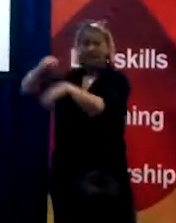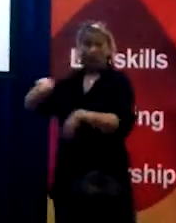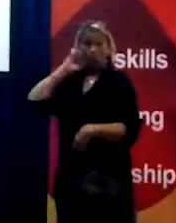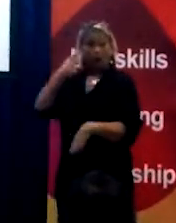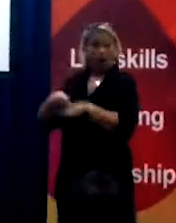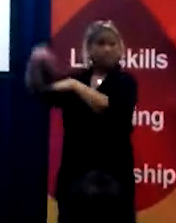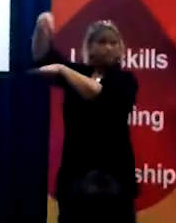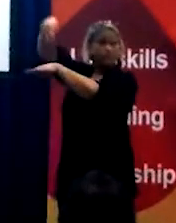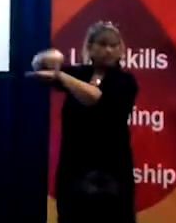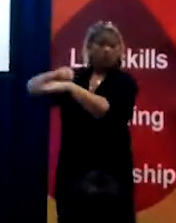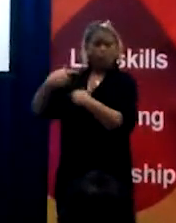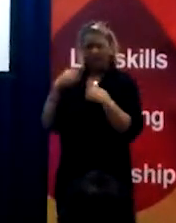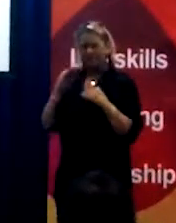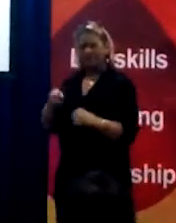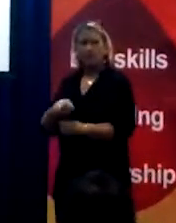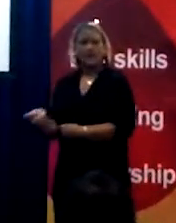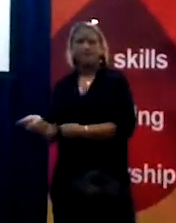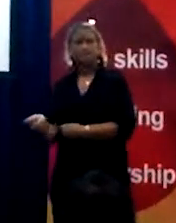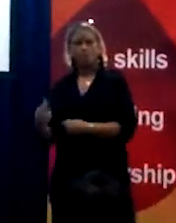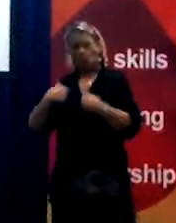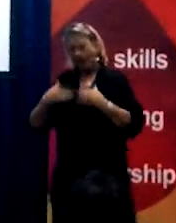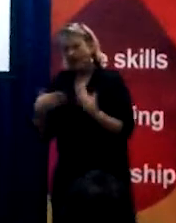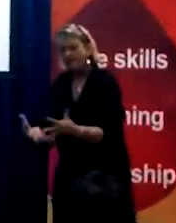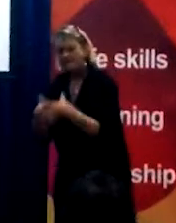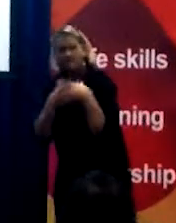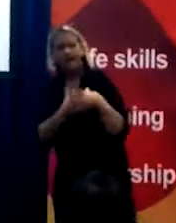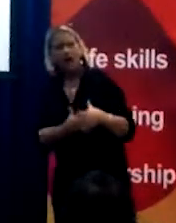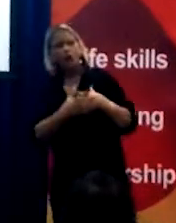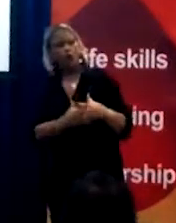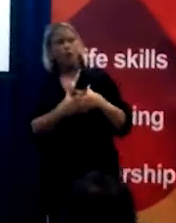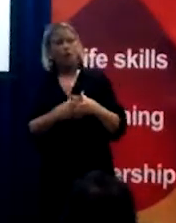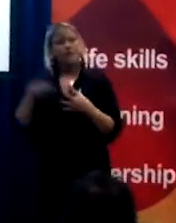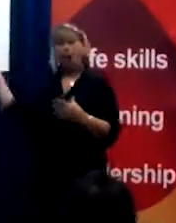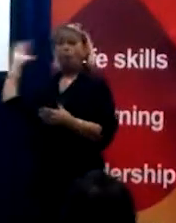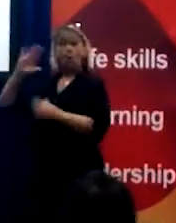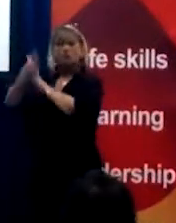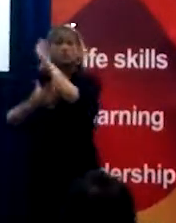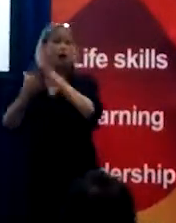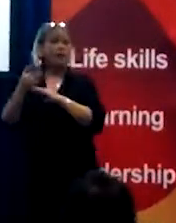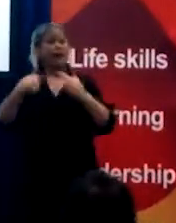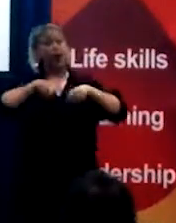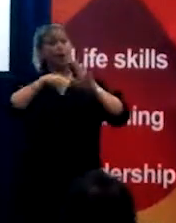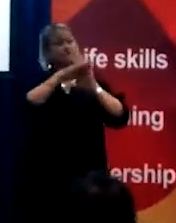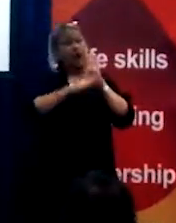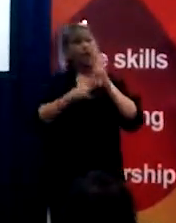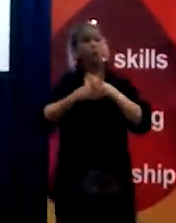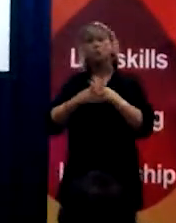We teach them how by using our values team. As you can see, they’re all signing the different values that we want from them.